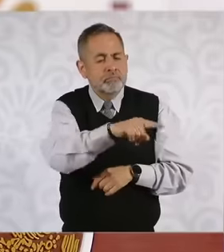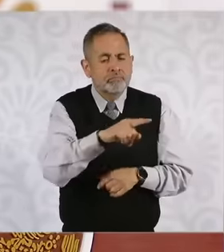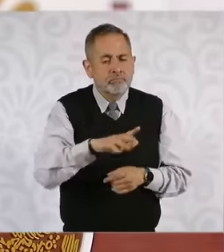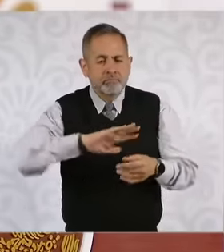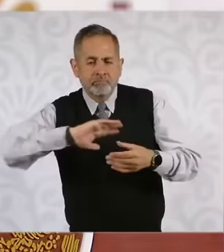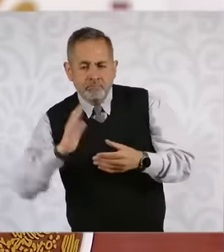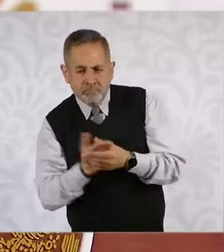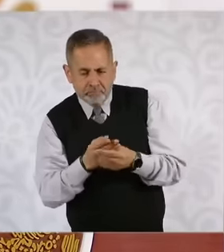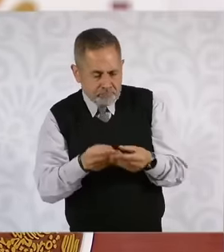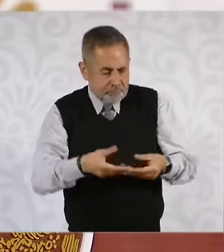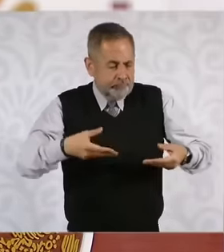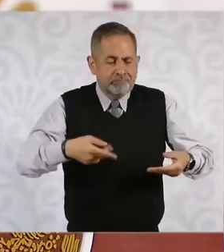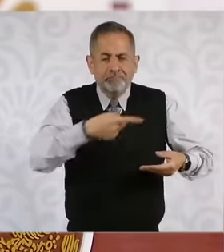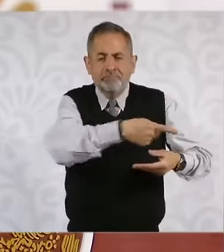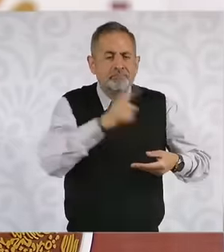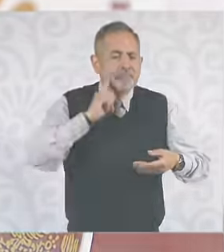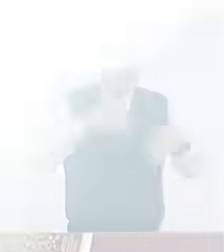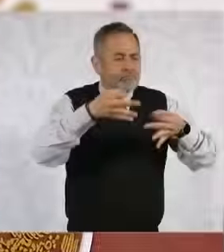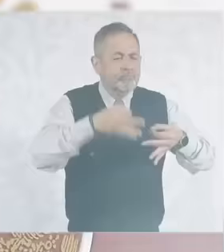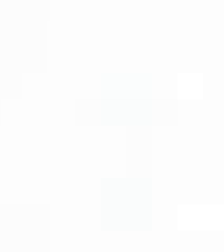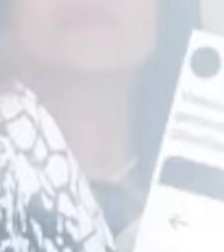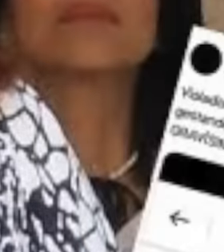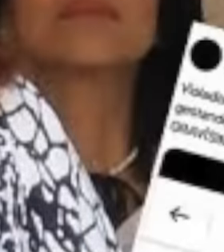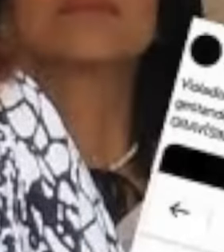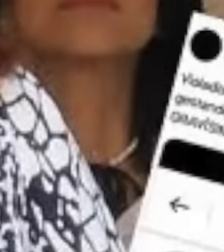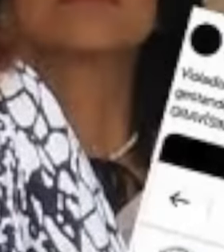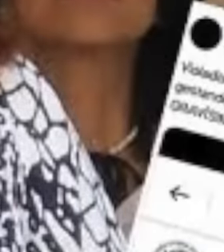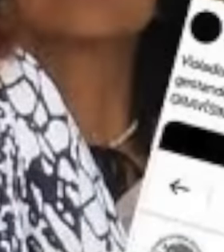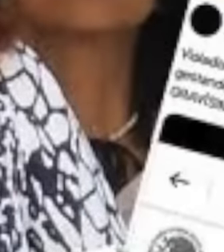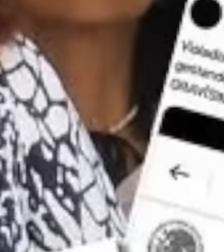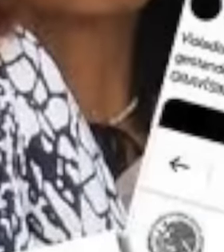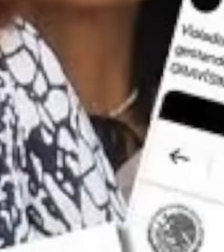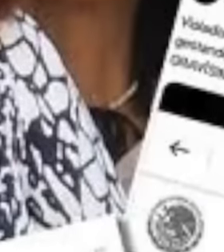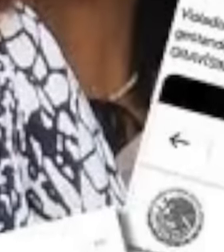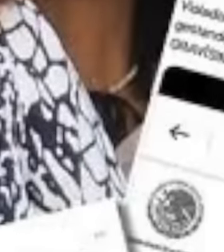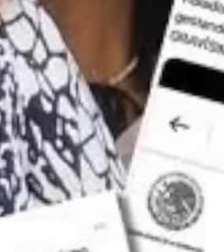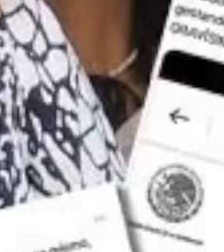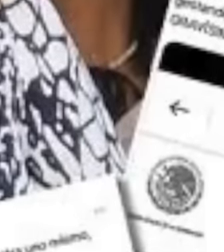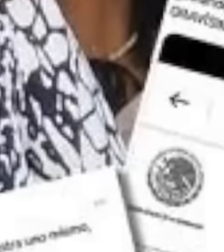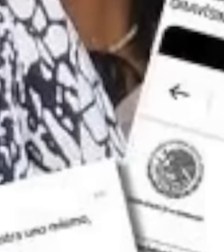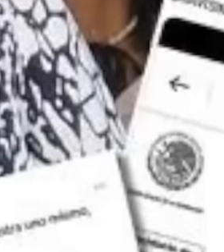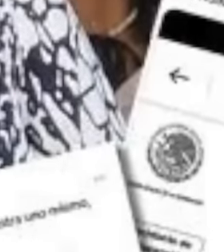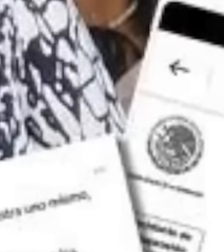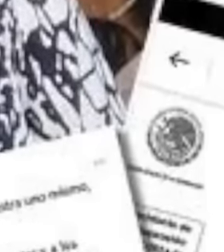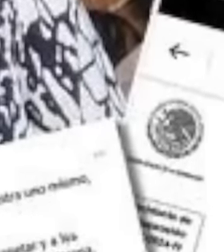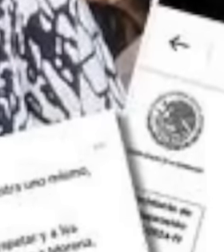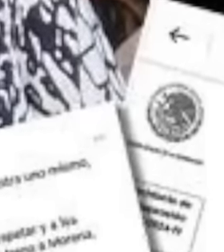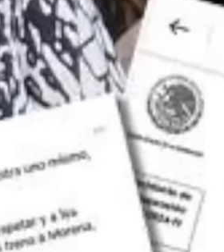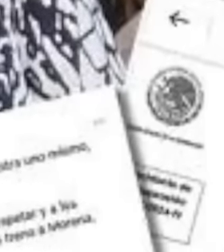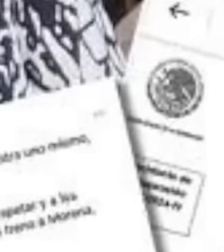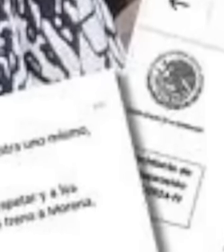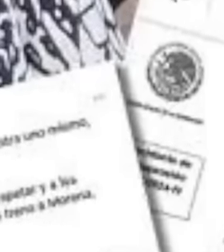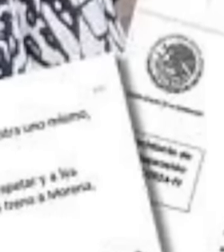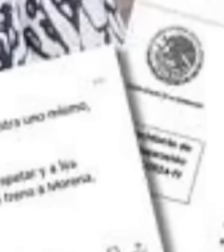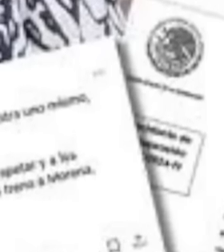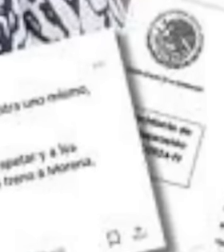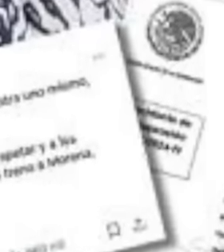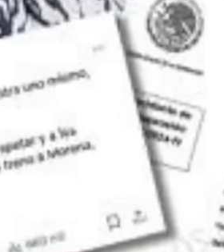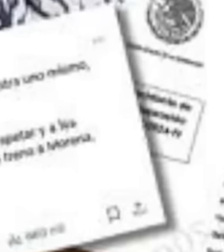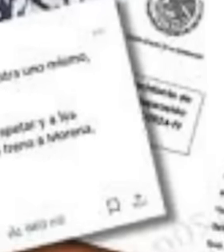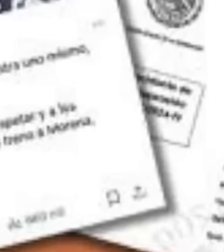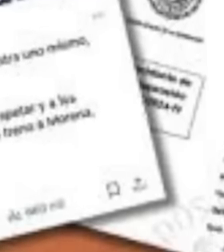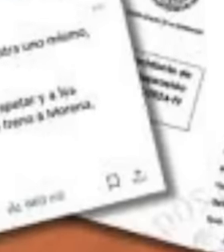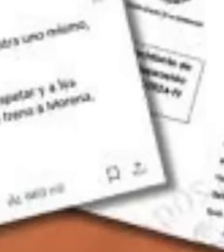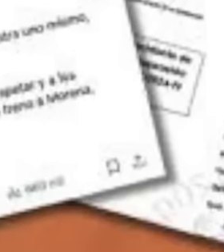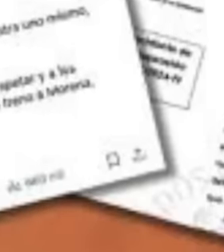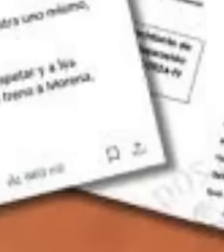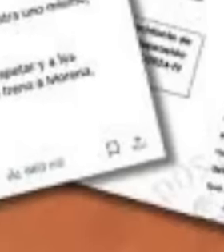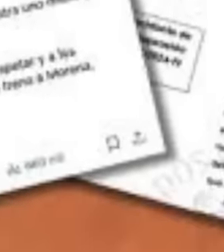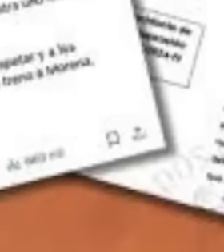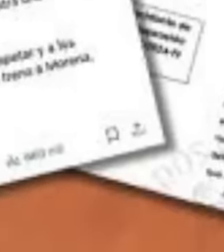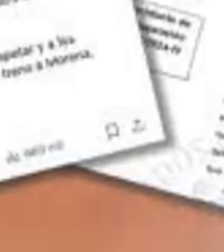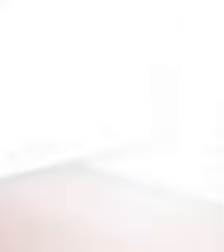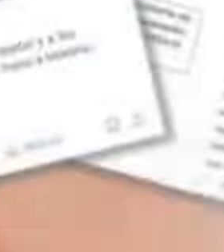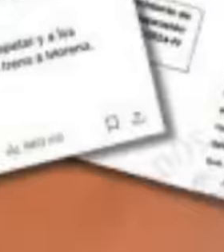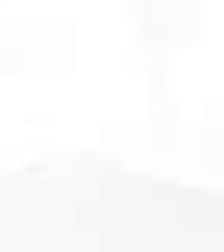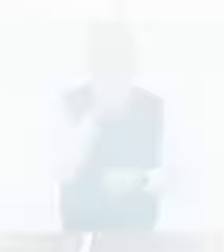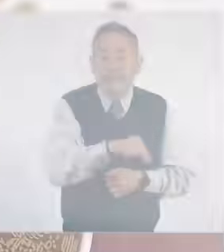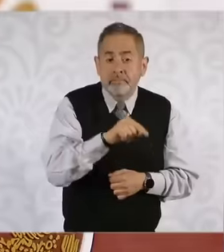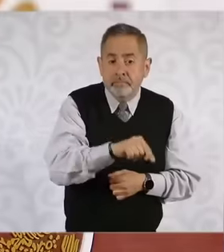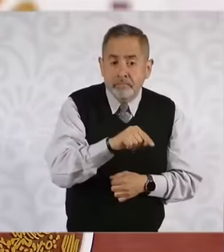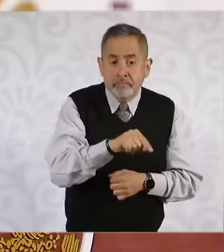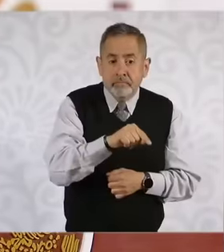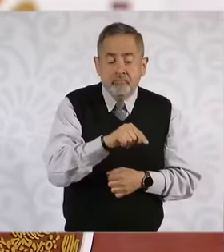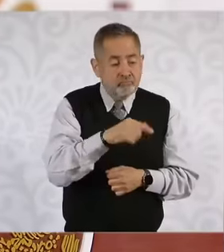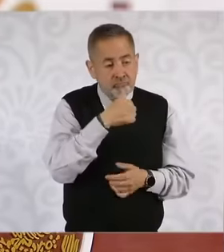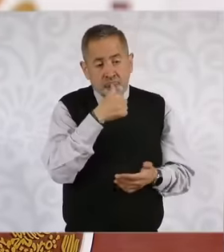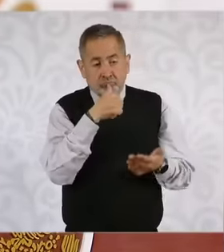says about Judge Nancy Juárez alas who is this judge is who e Sends an ultimatum